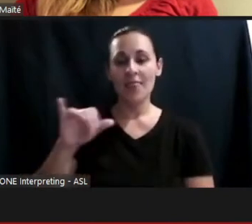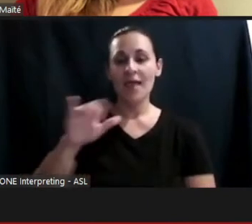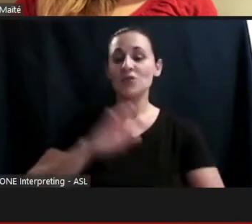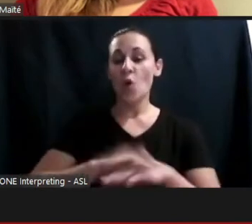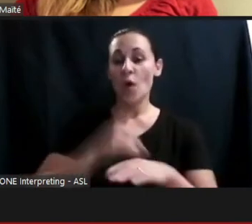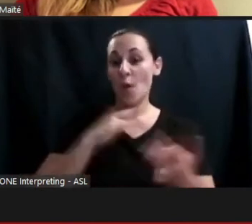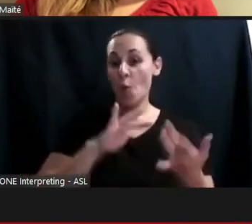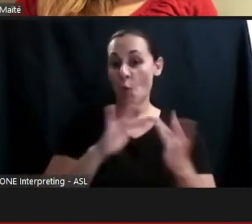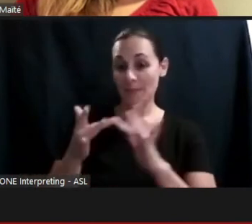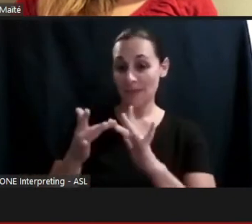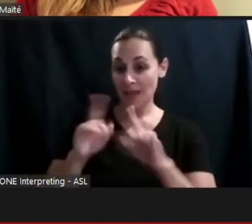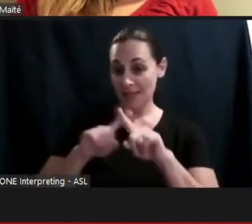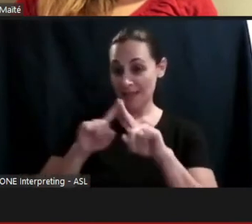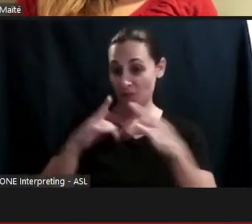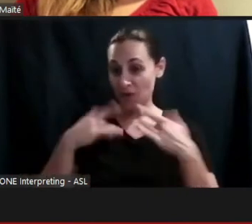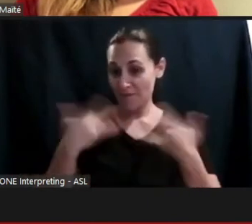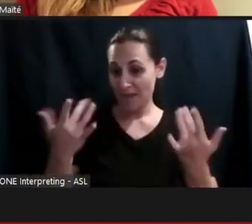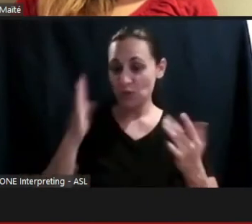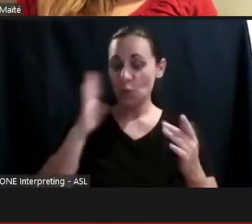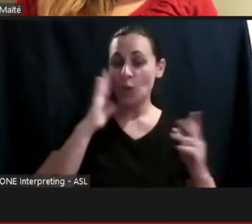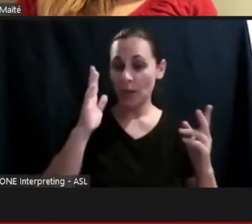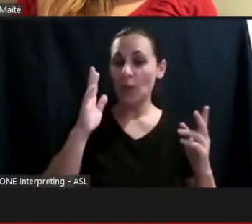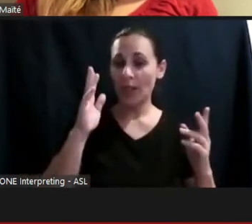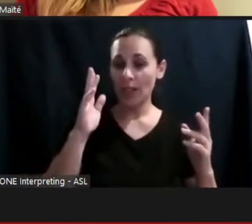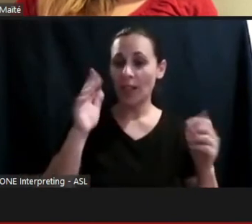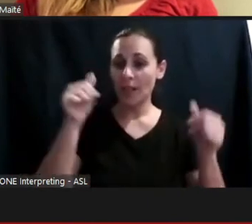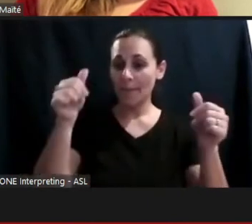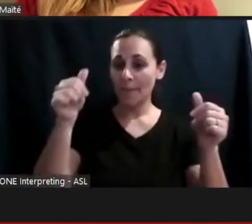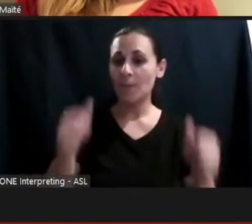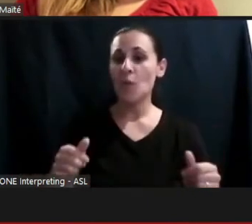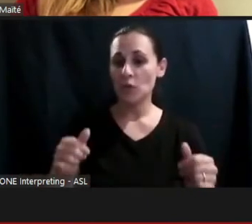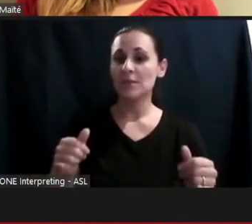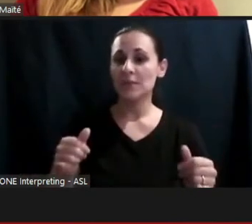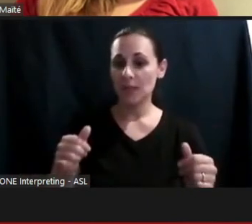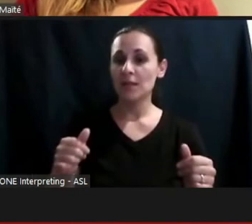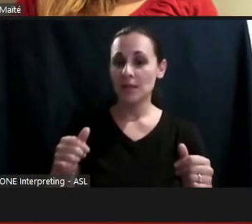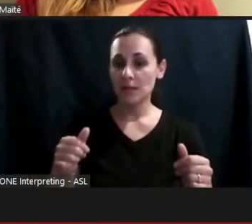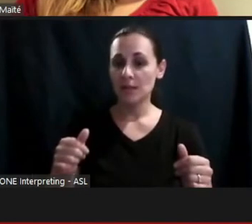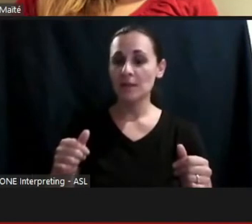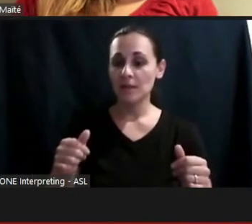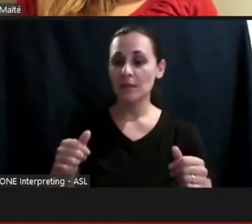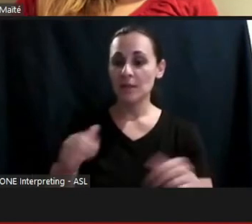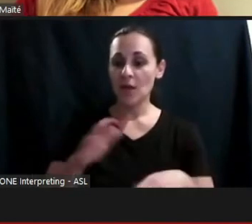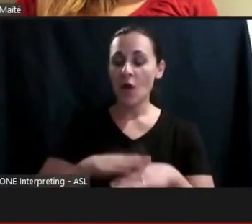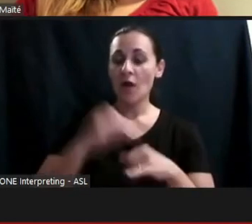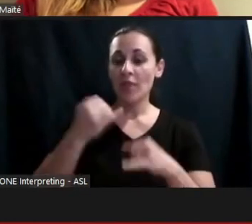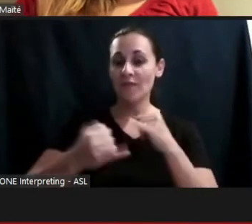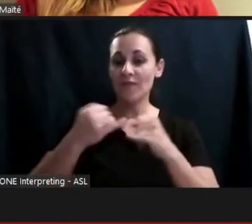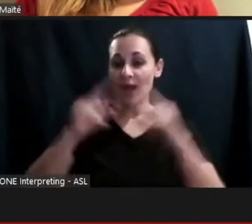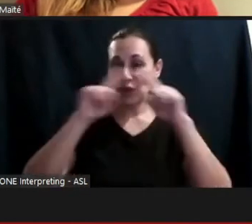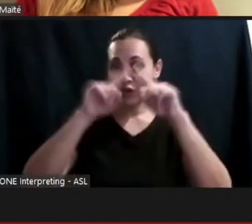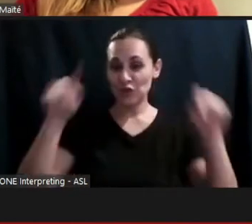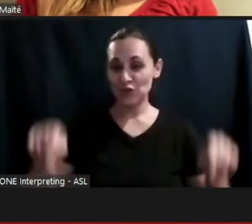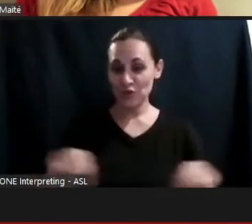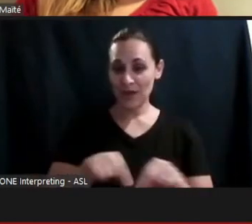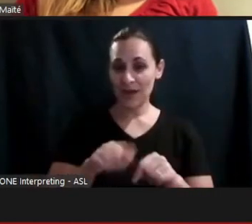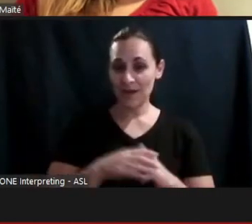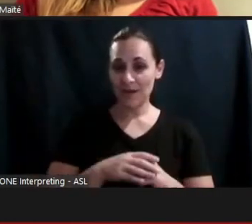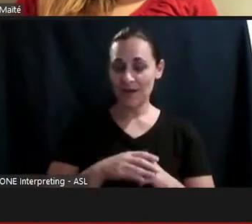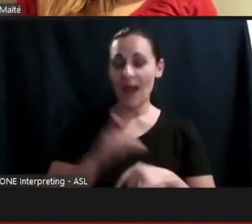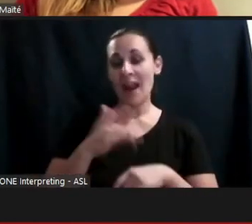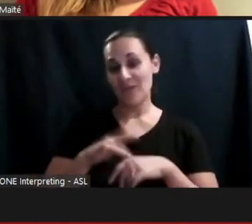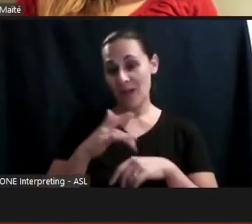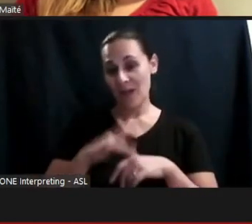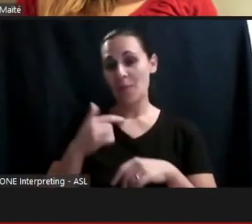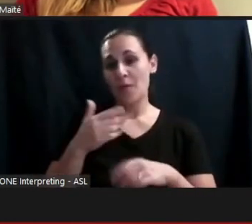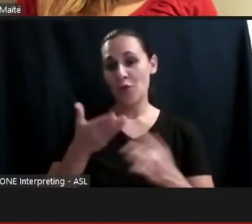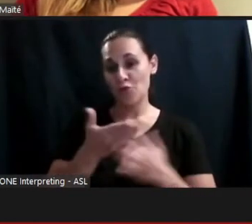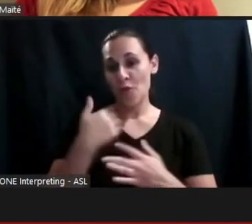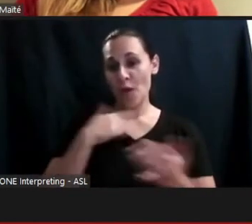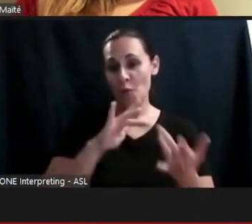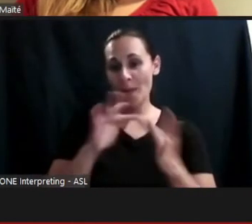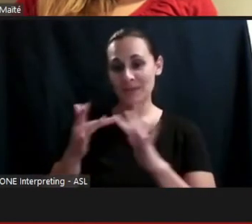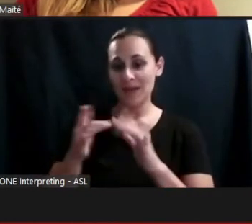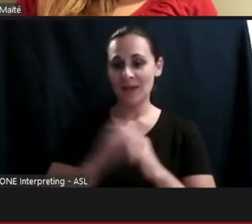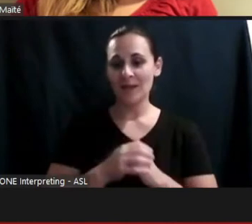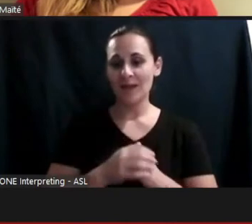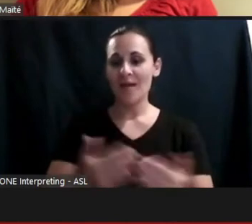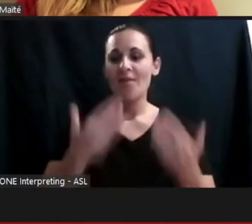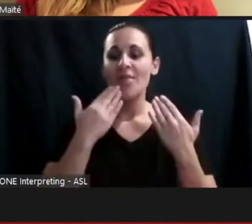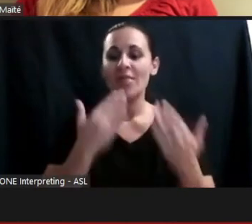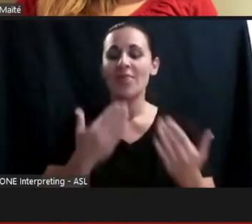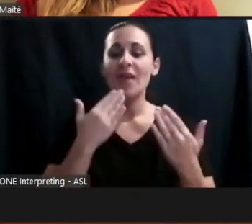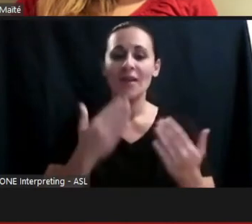which will be posted here on the final screen. So thank you very much to all of our sponsors.